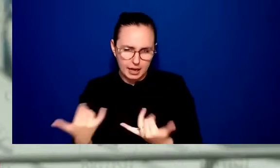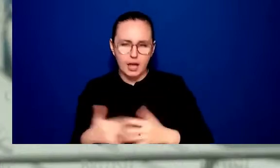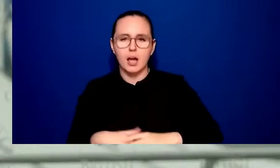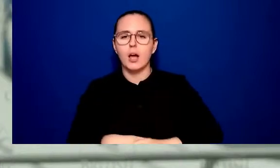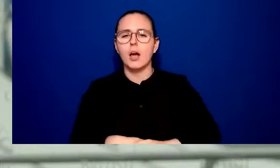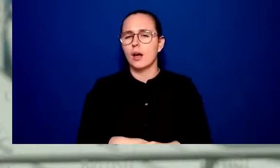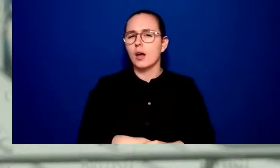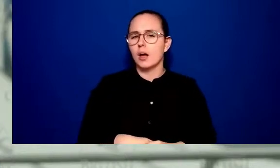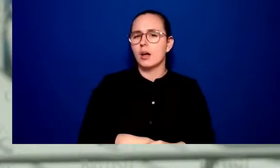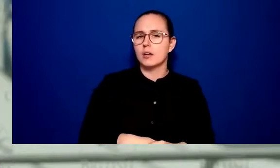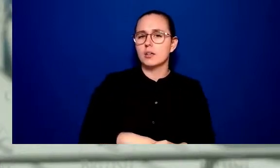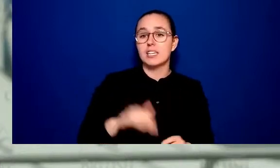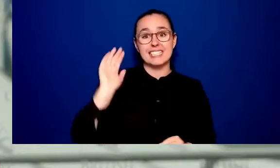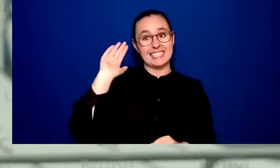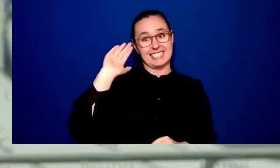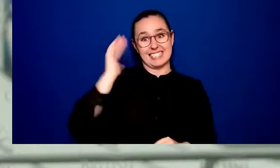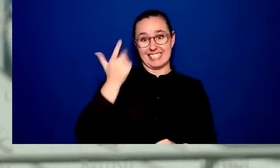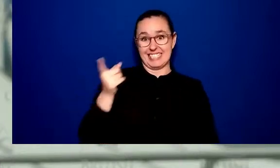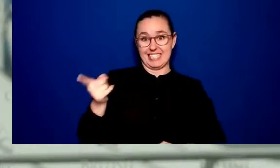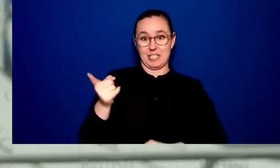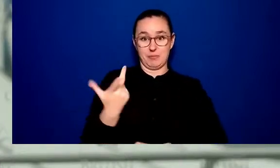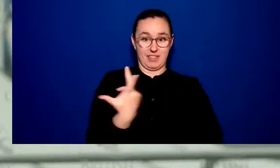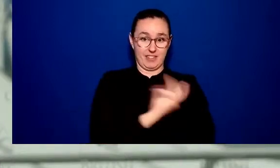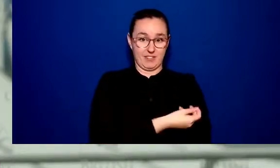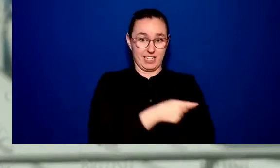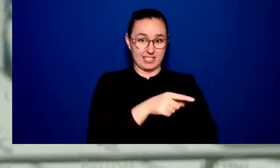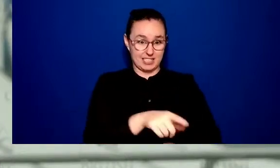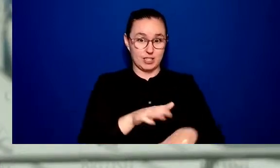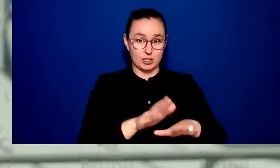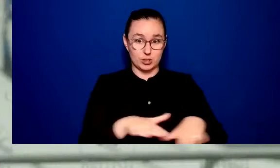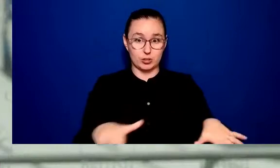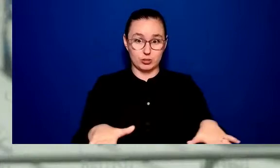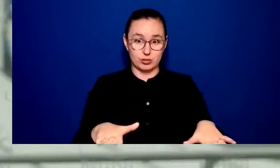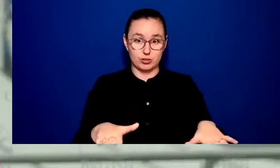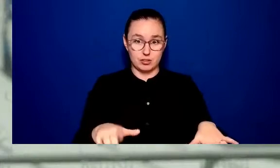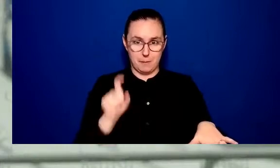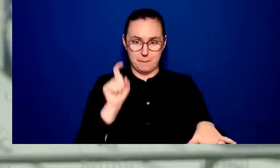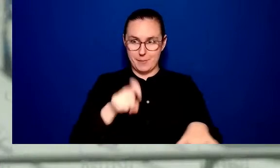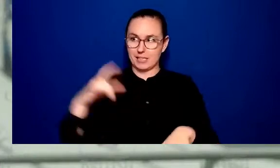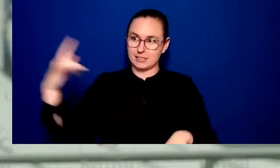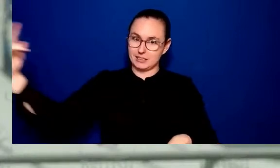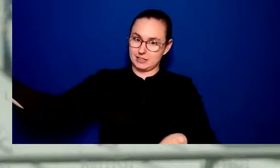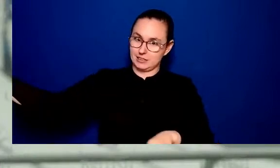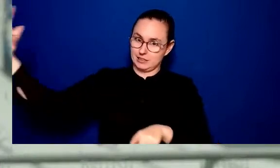to be transported frozen and it will have a limited time in the fridge. But we don't know those details yet. So those are all